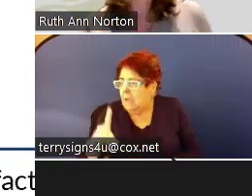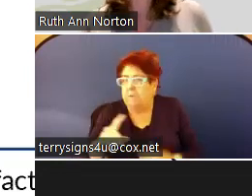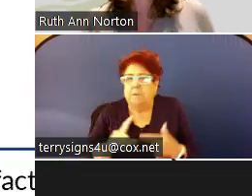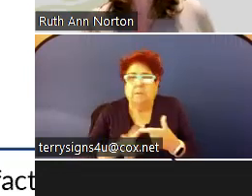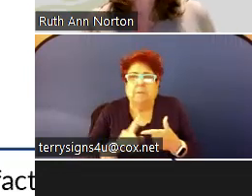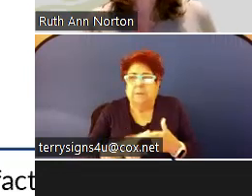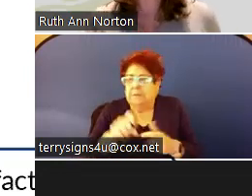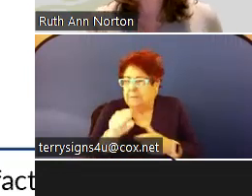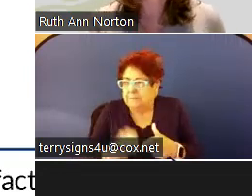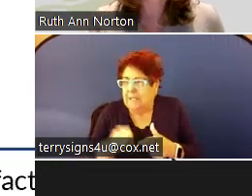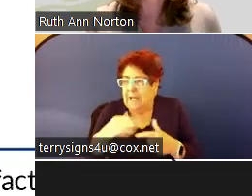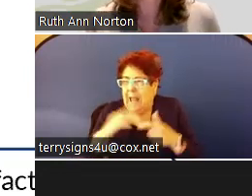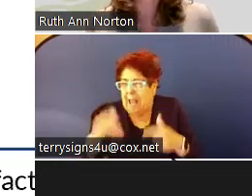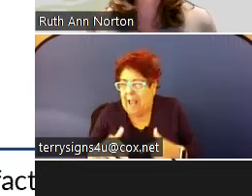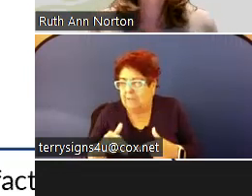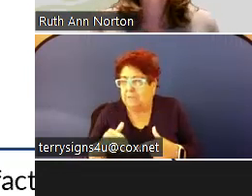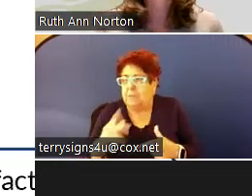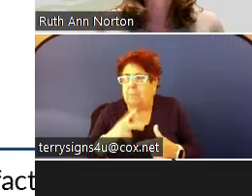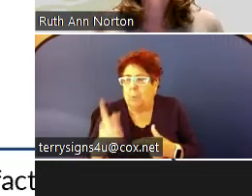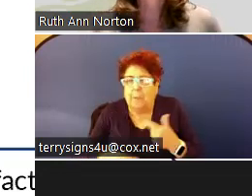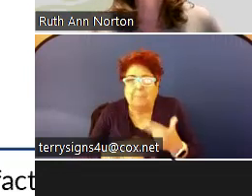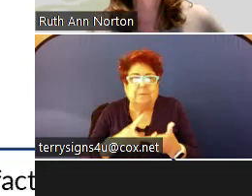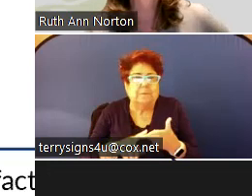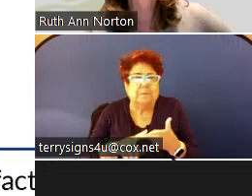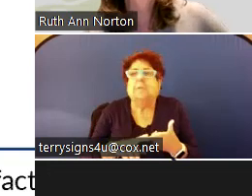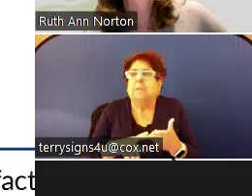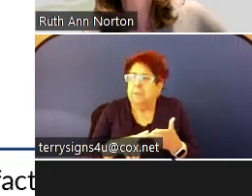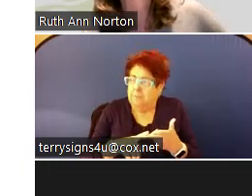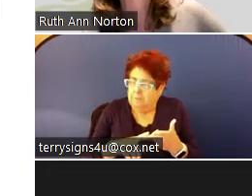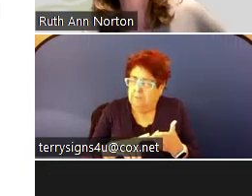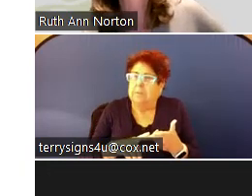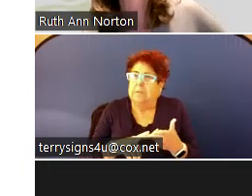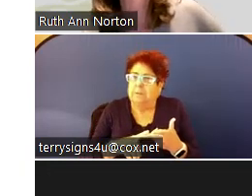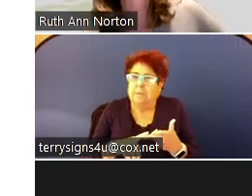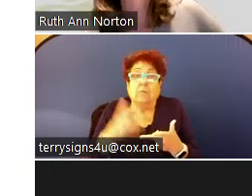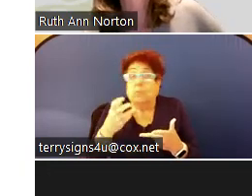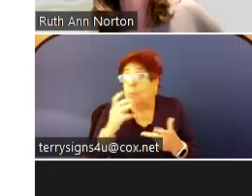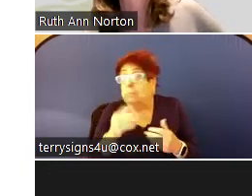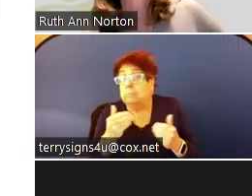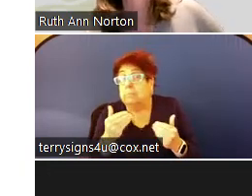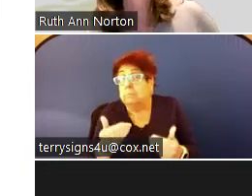or aging, or philanthropy. If you want to go to the next slide.